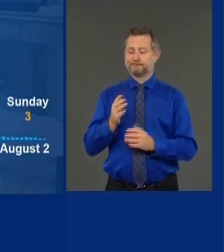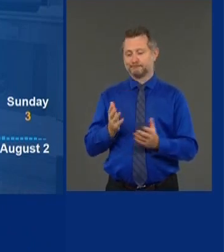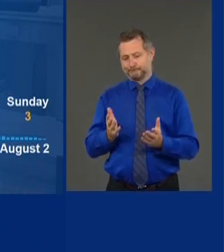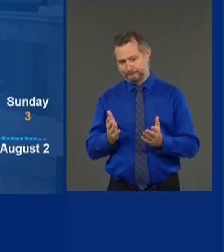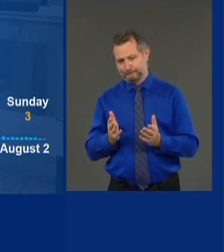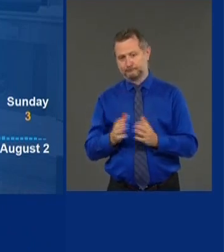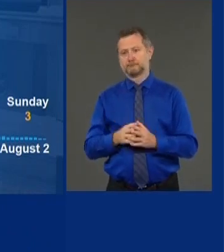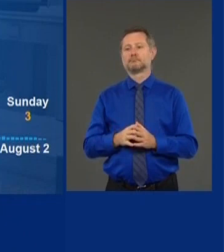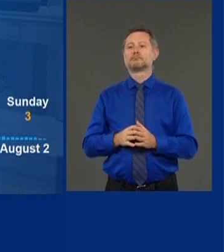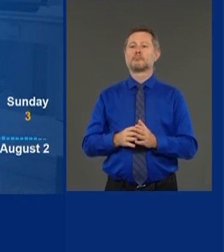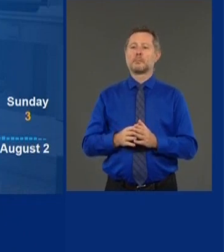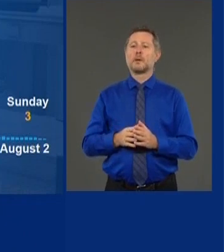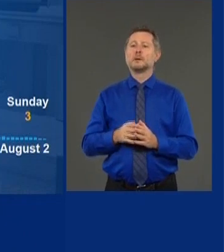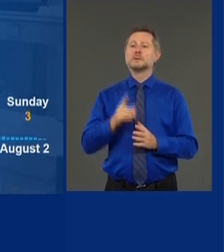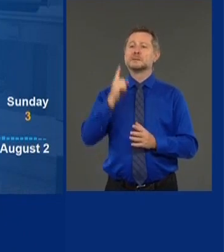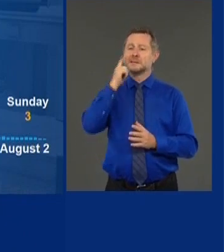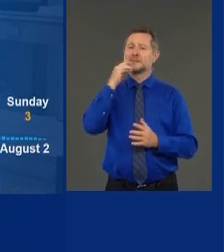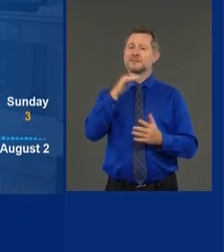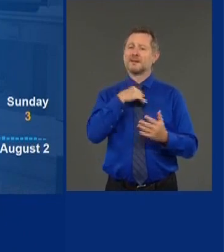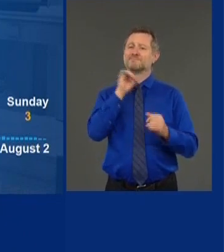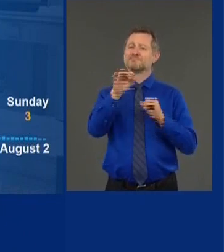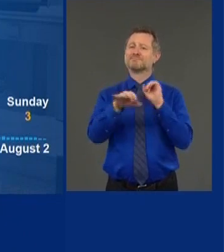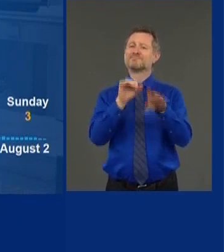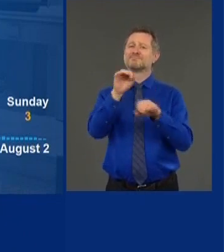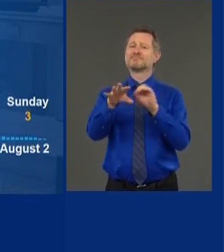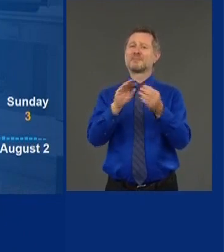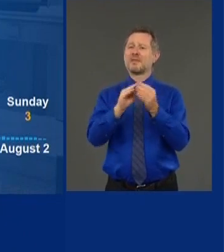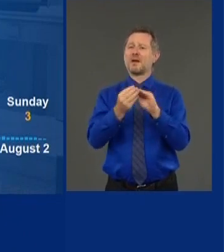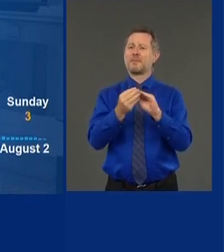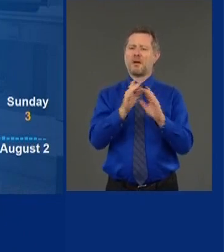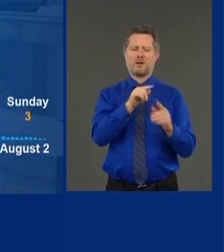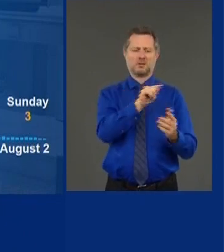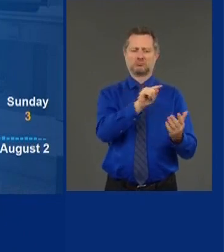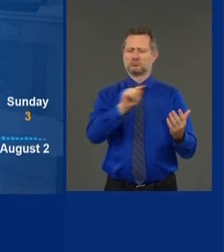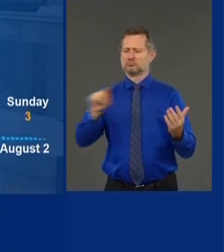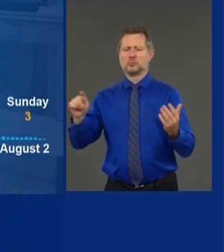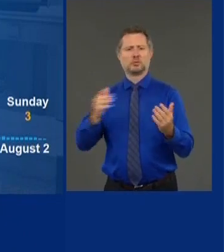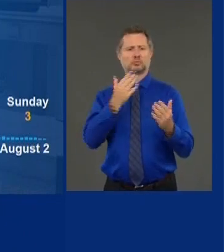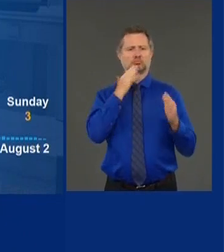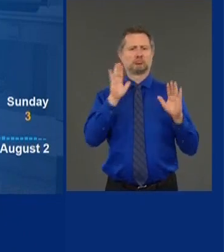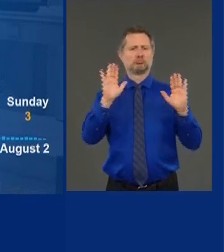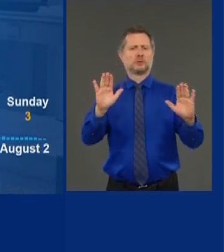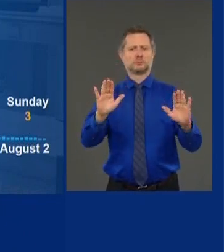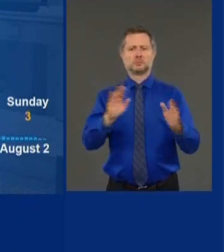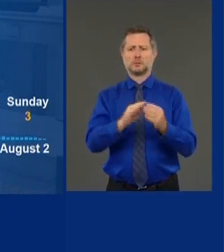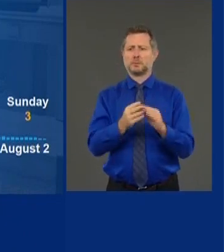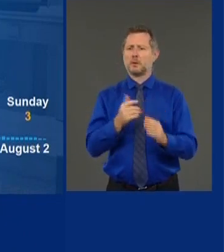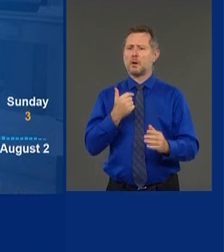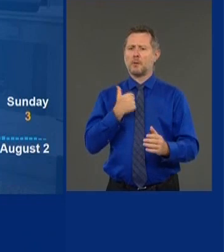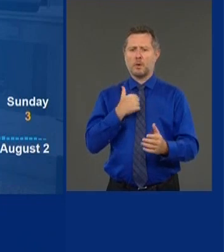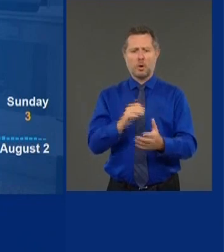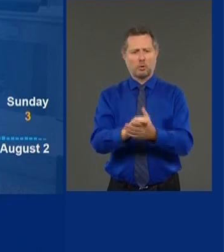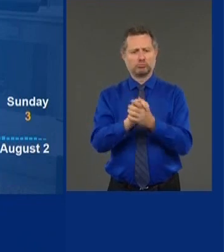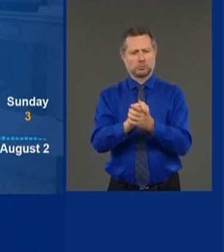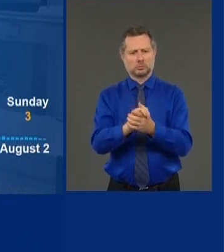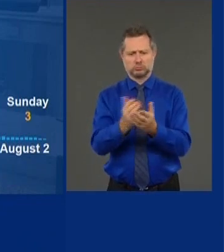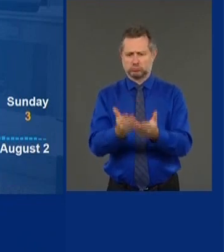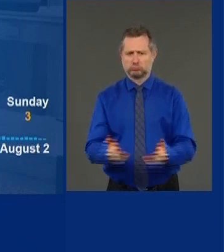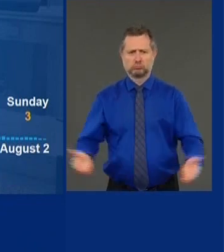THREE PEOPLE PASSED AWAY YESTERDAY.